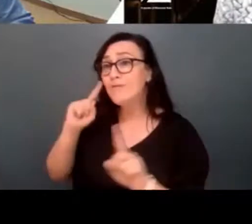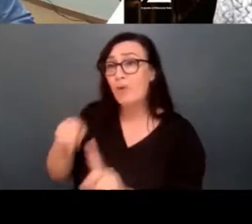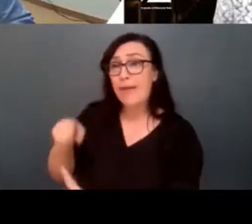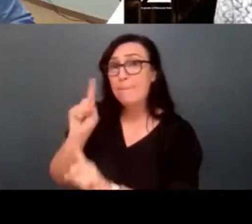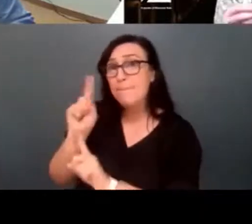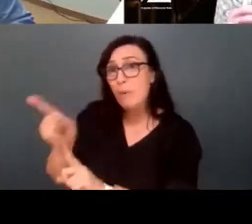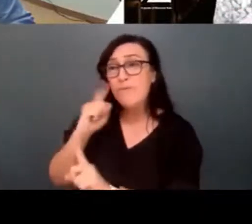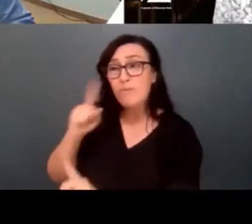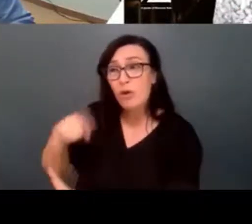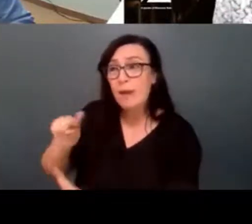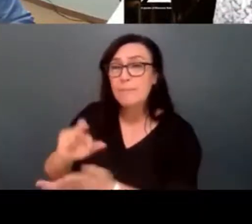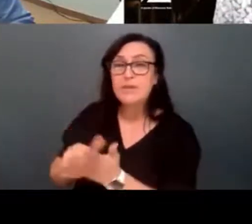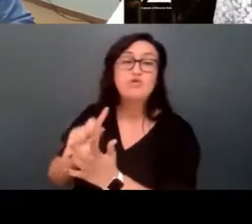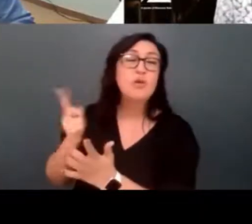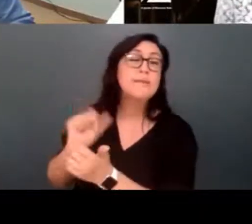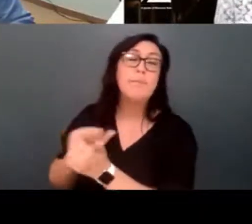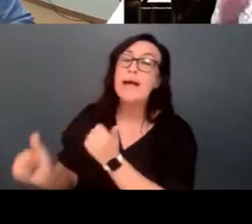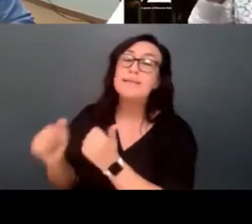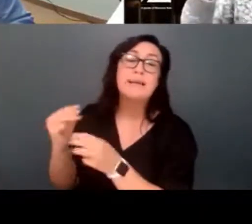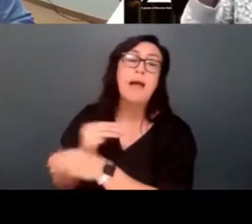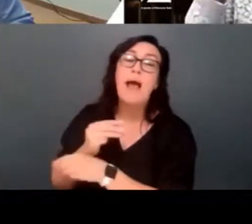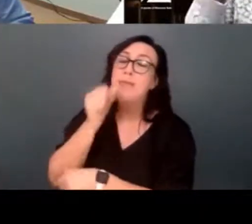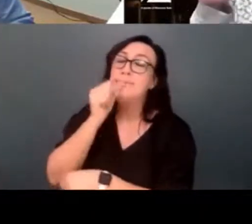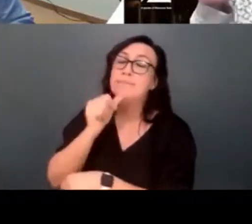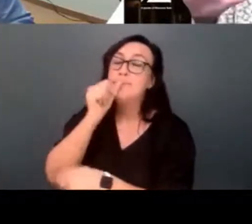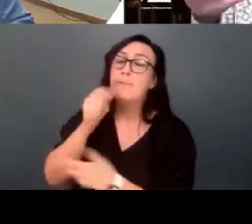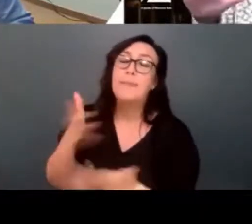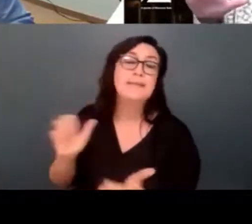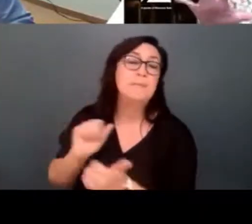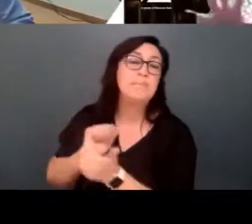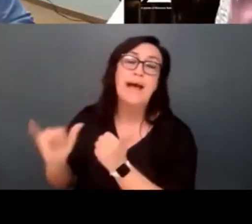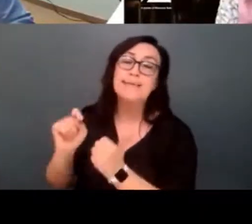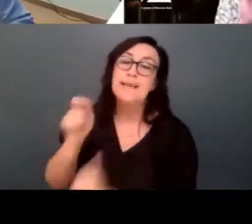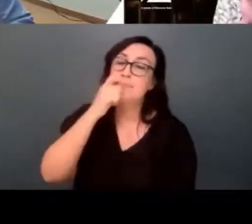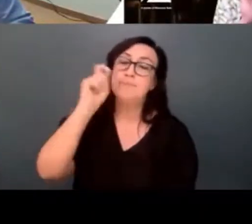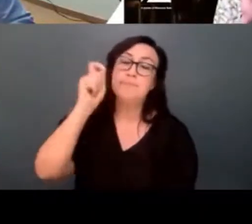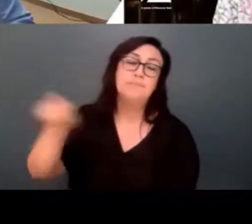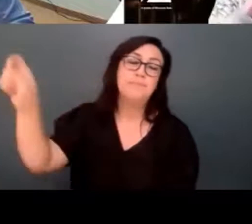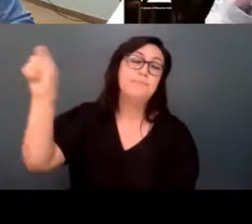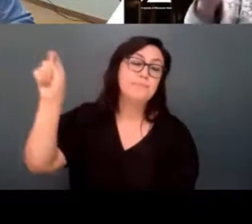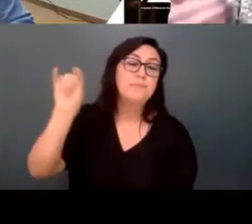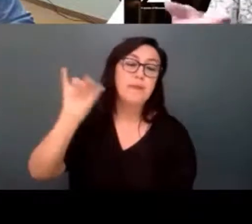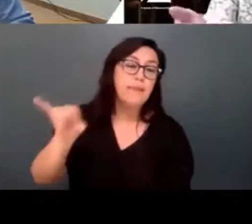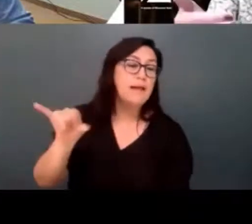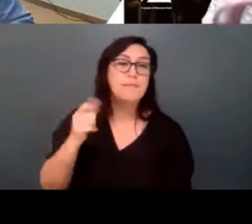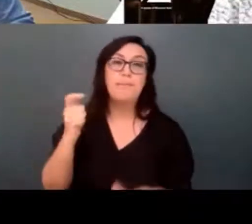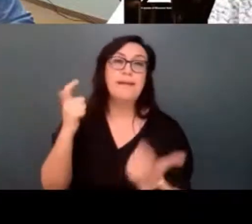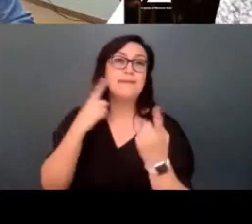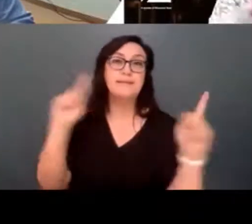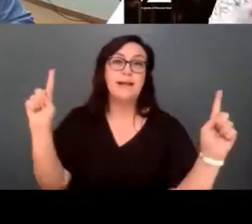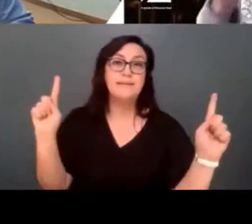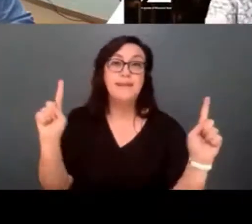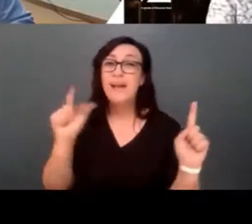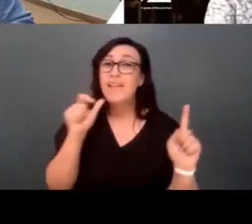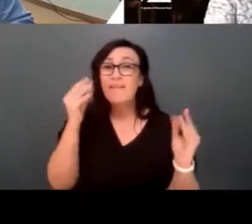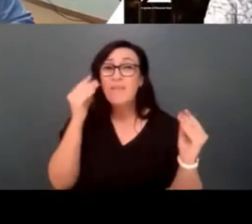Like that is for them the big success. And they haven't yet even thought as far as graduation.